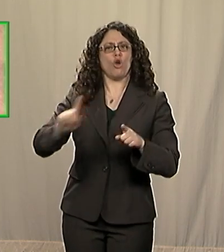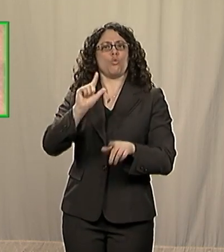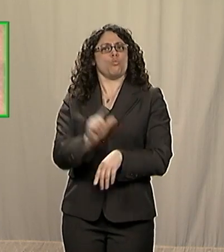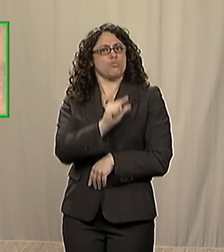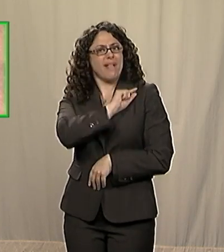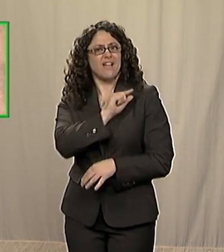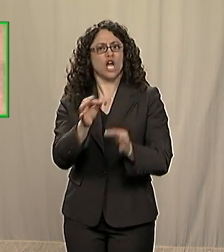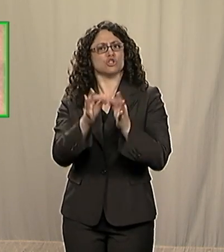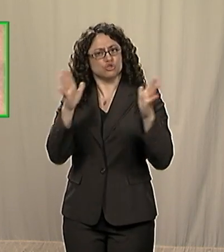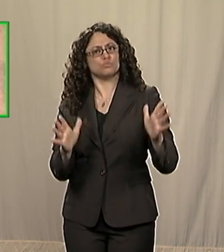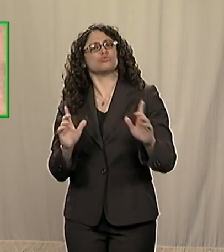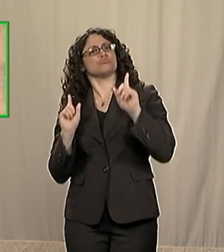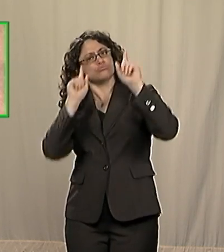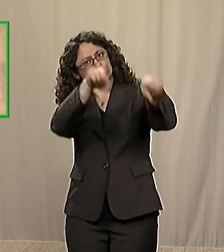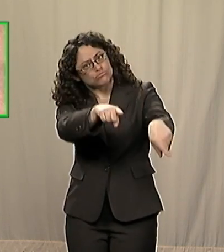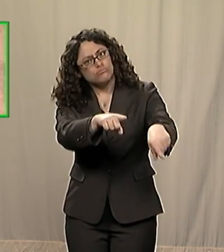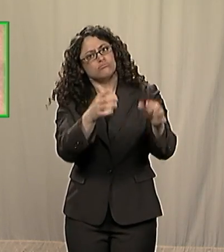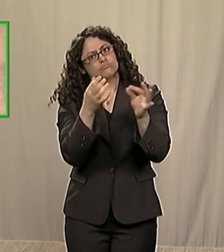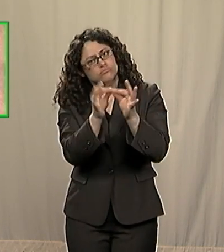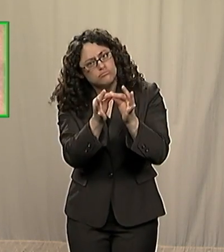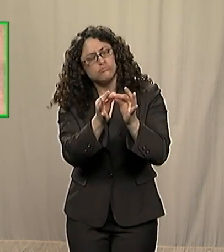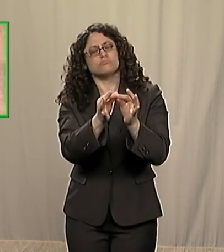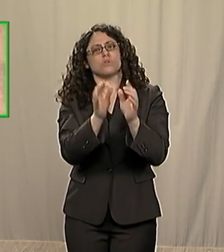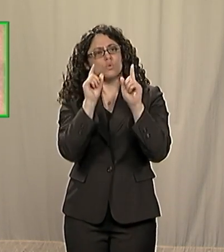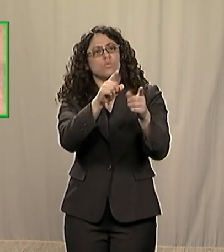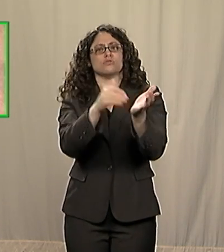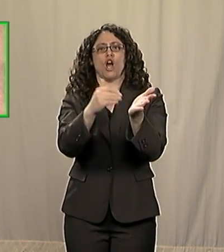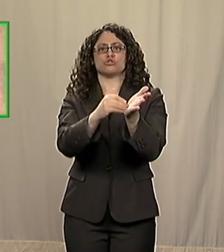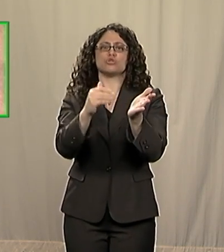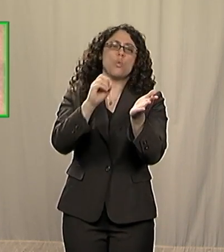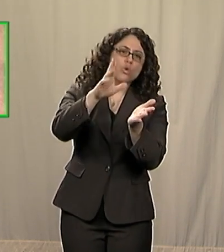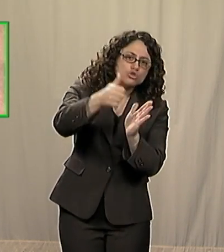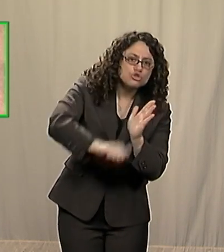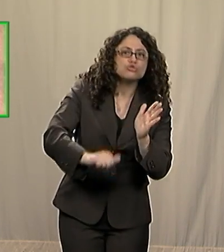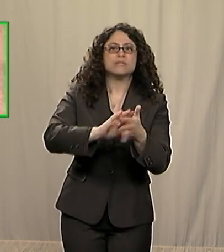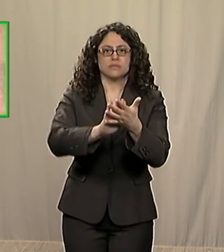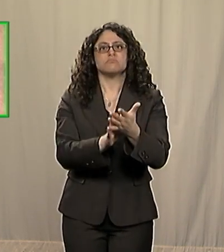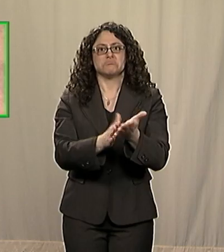qualified interpreters who were accompanying the patient to the surgery.